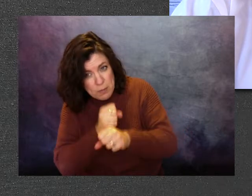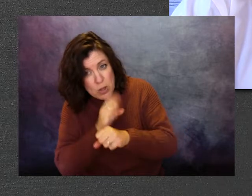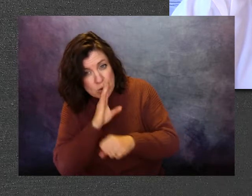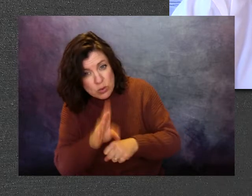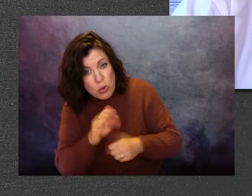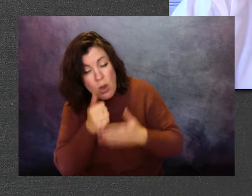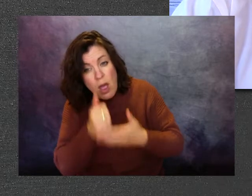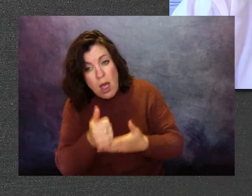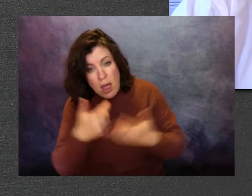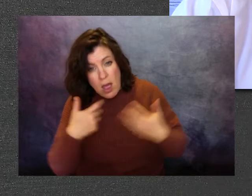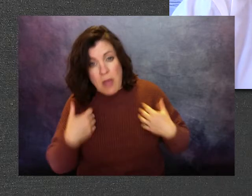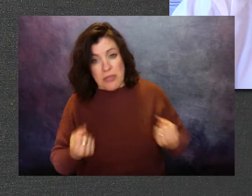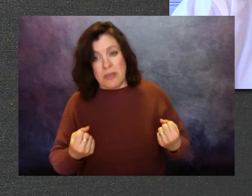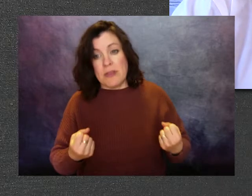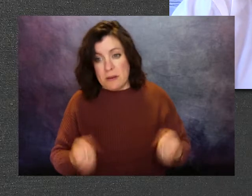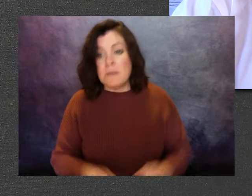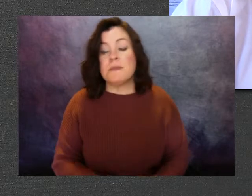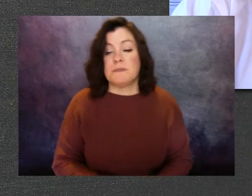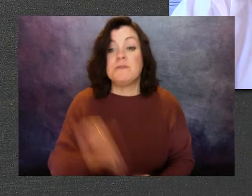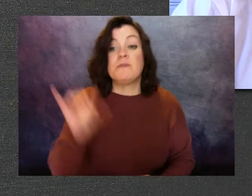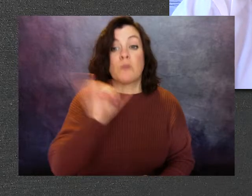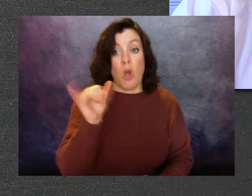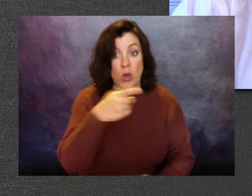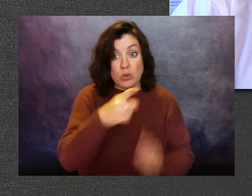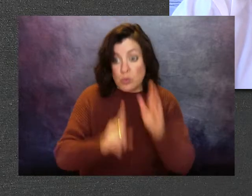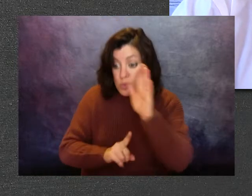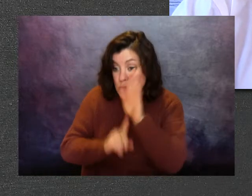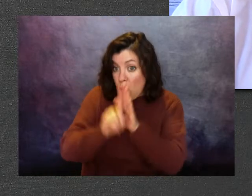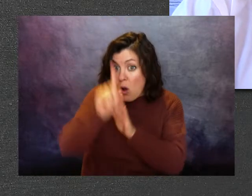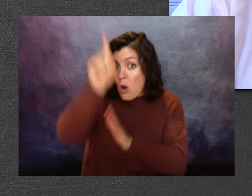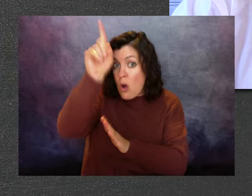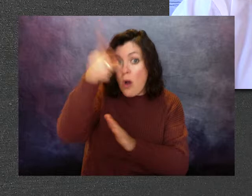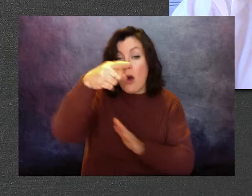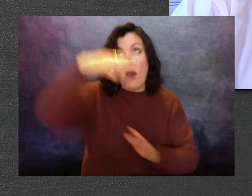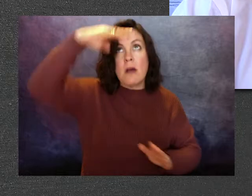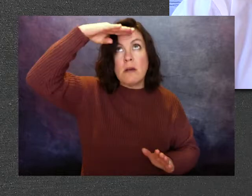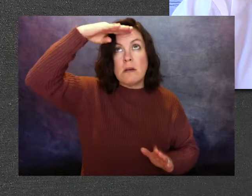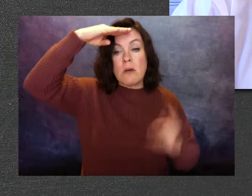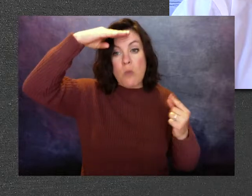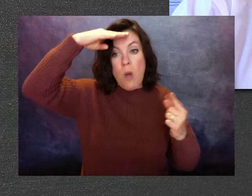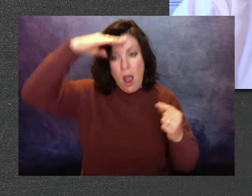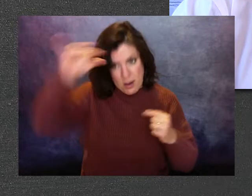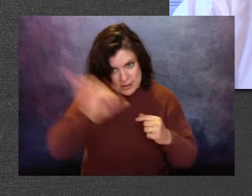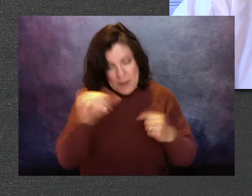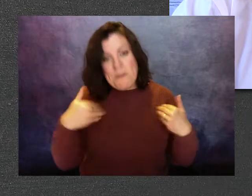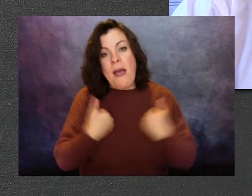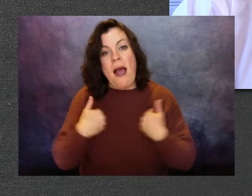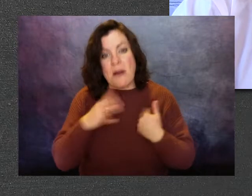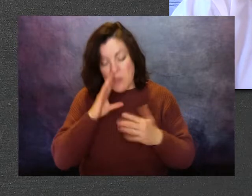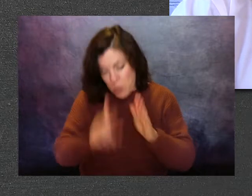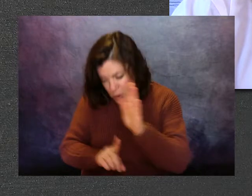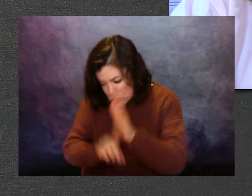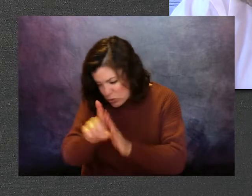the doctor likes to check to see and make sure that you are healthy and growing. Great.